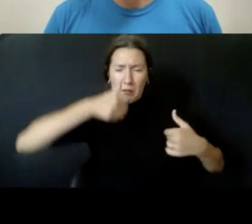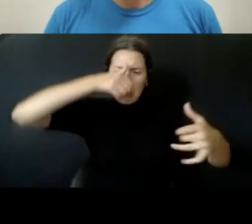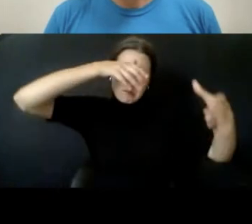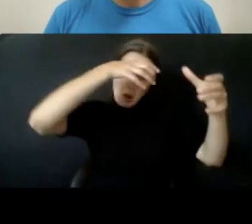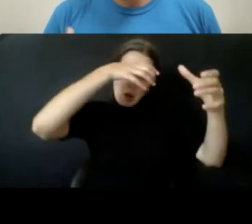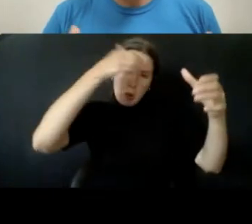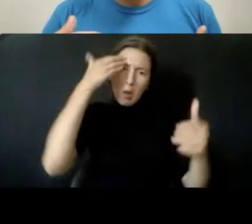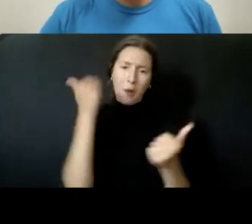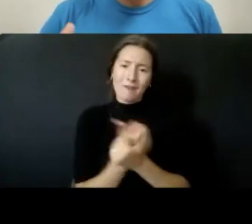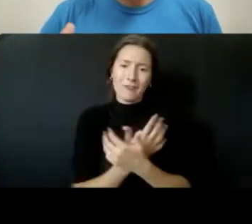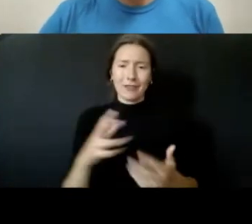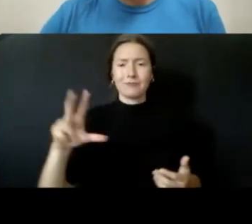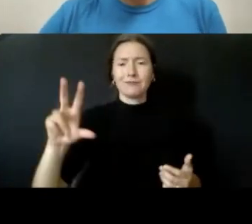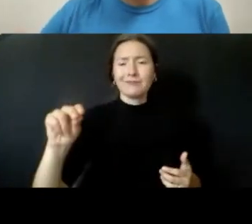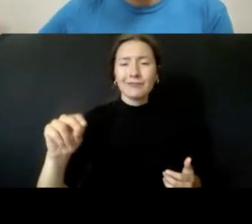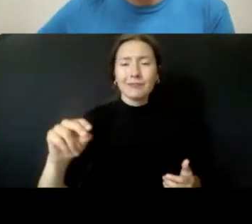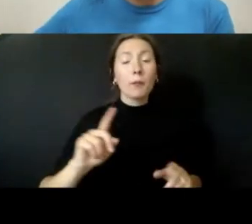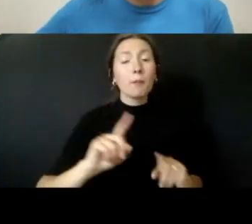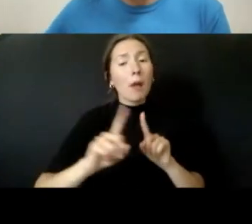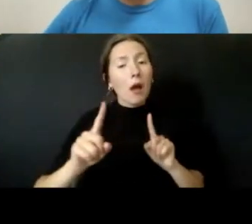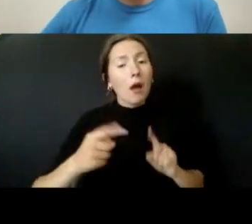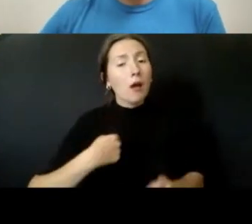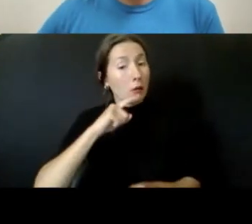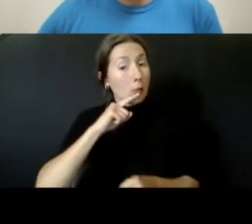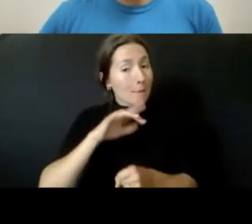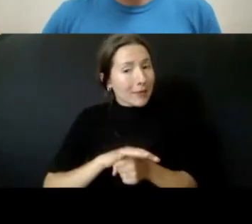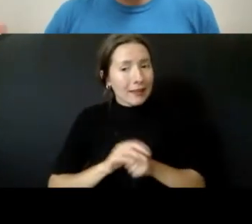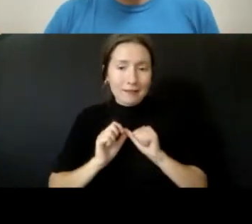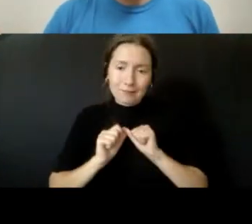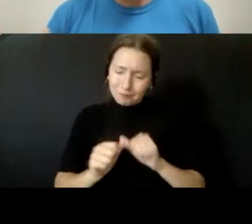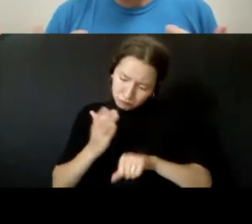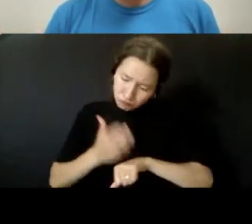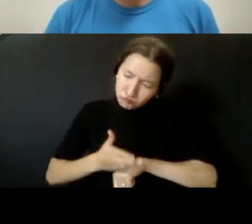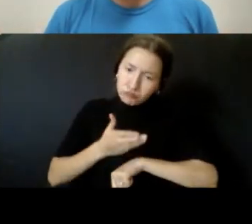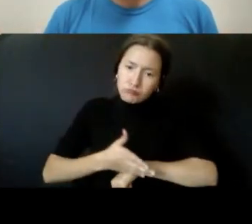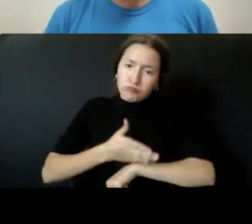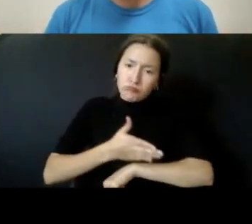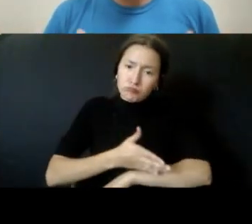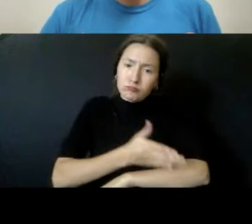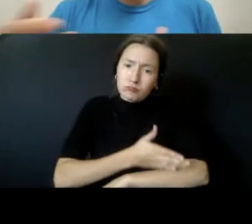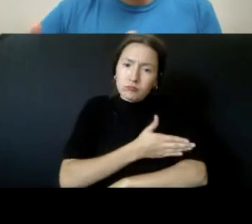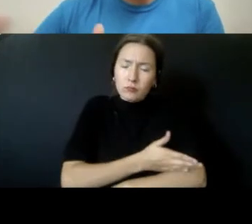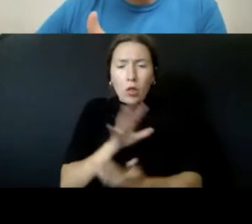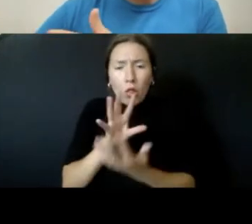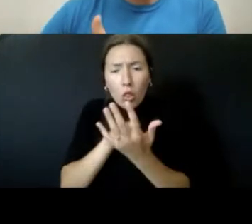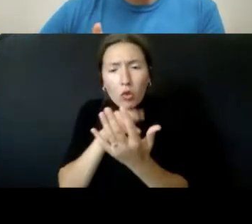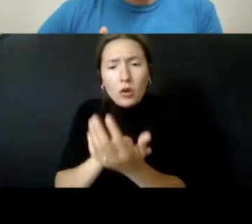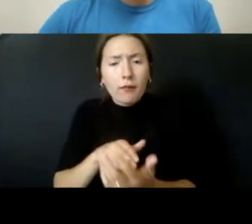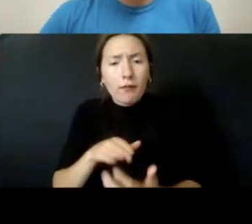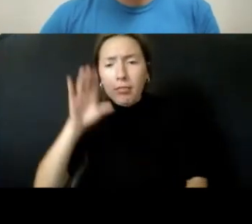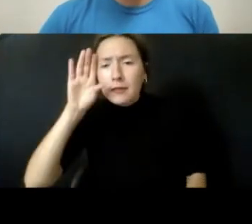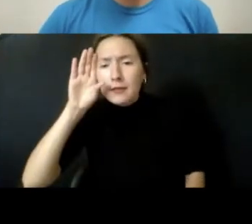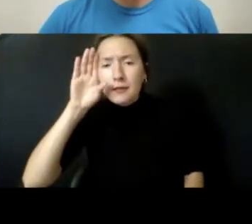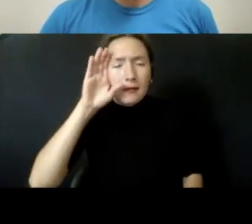doing something with that new information and so i encourage you to kind of take this mindset of from